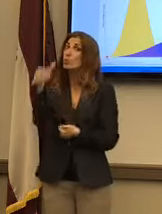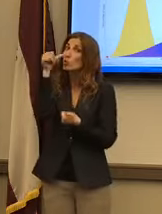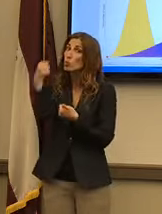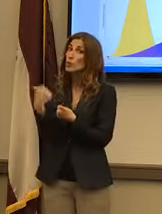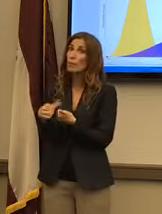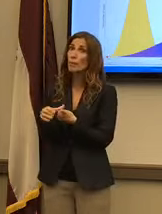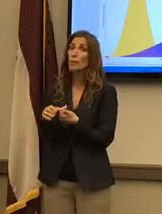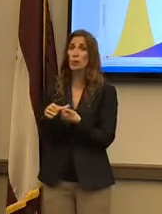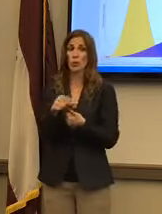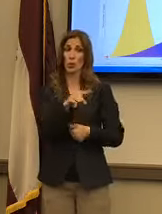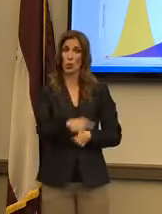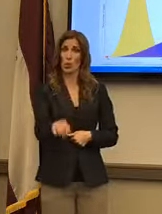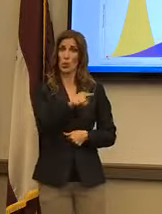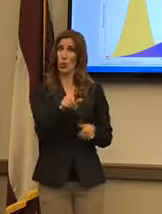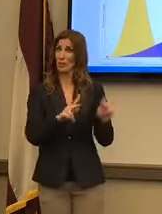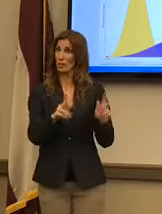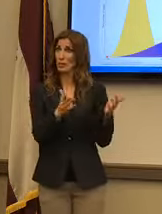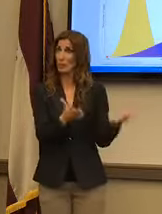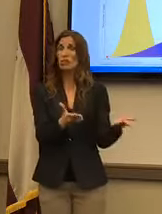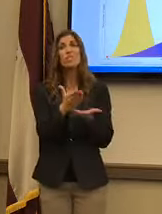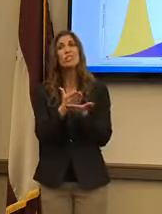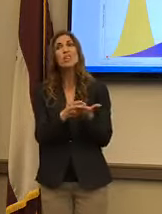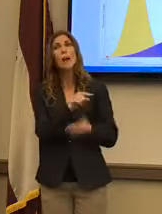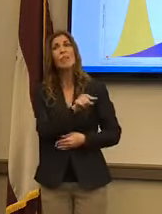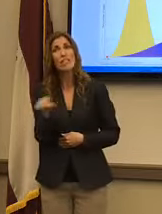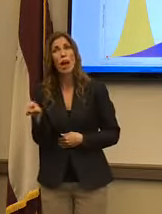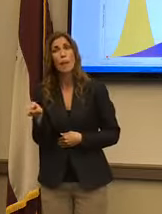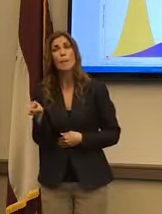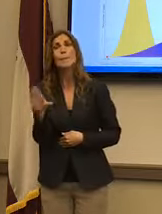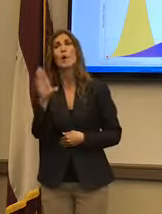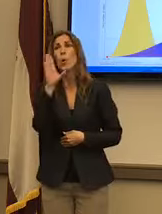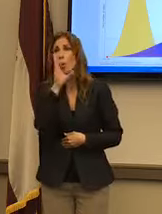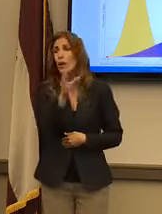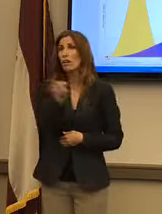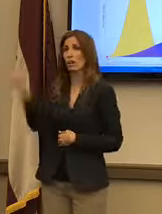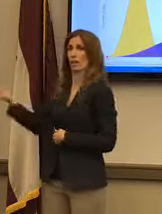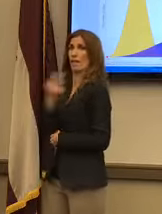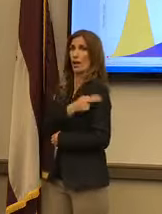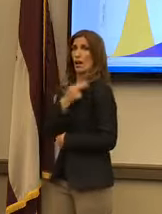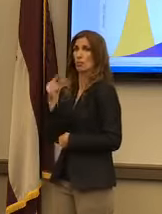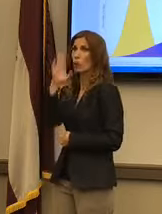these individuals some of them will go to the hospital people are in these